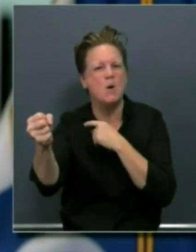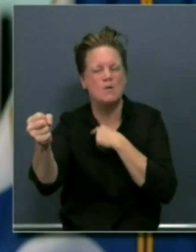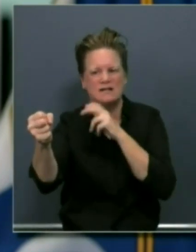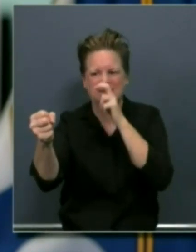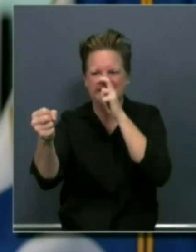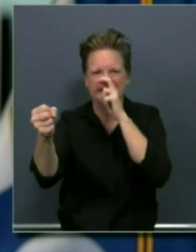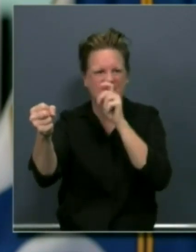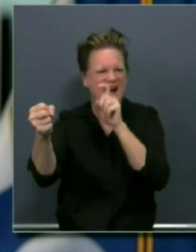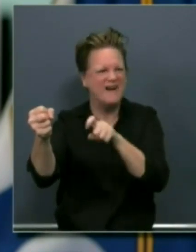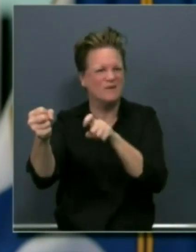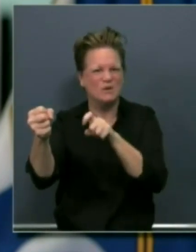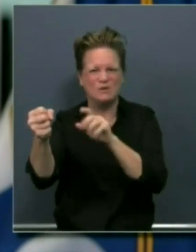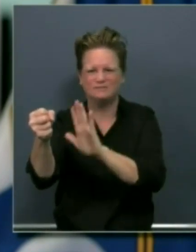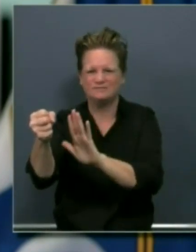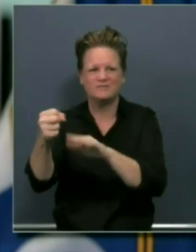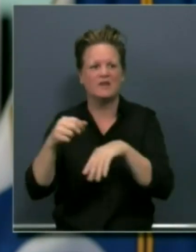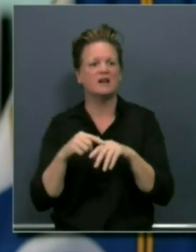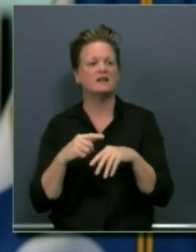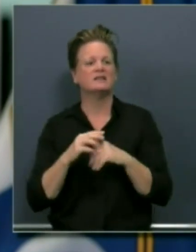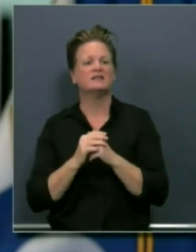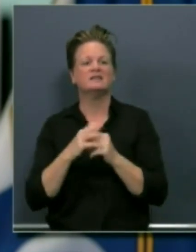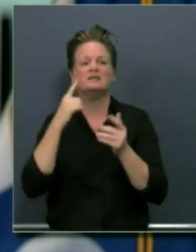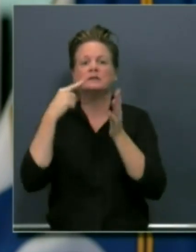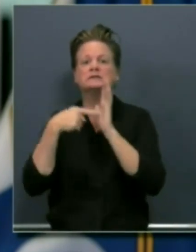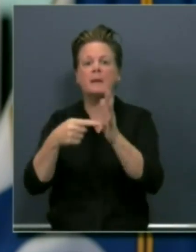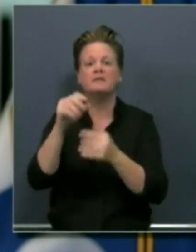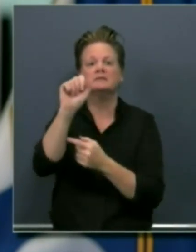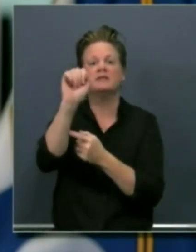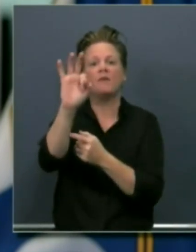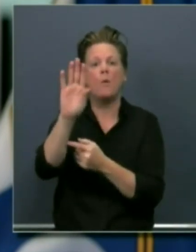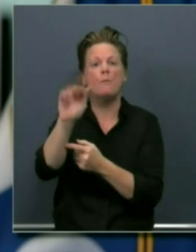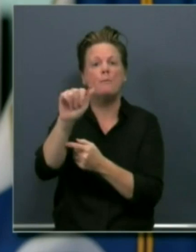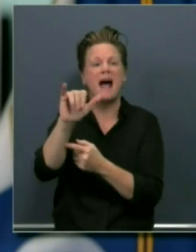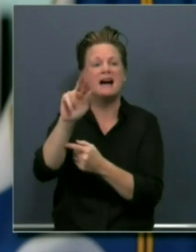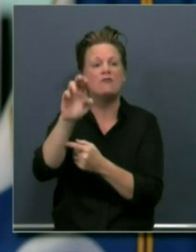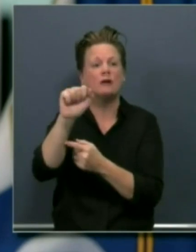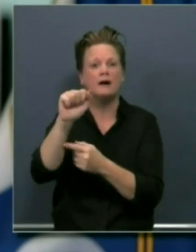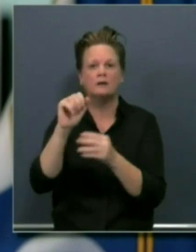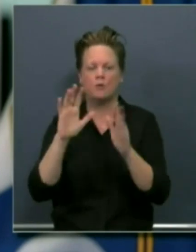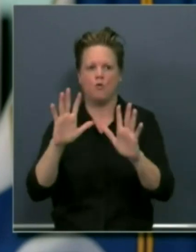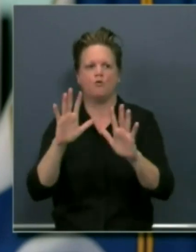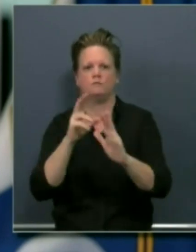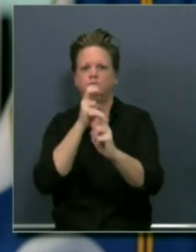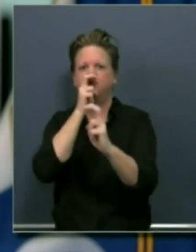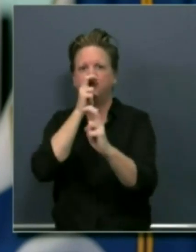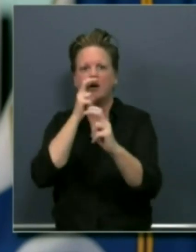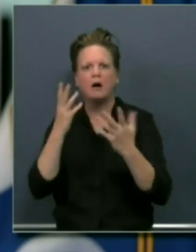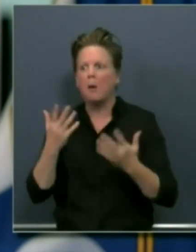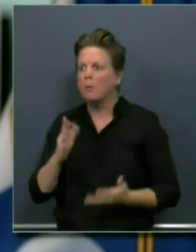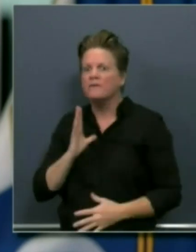HOLDING A LITTLE STRONGER. THE BAY AREA WANTS TO CONTINUE FOR AN ADDITIONAL WEEK AND WE